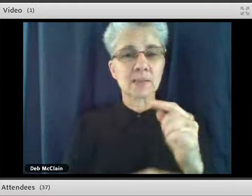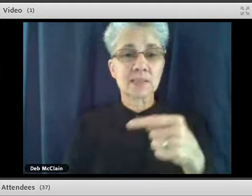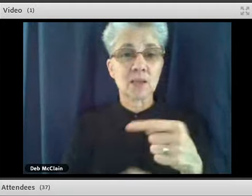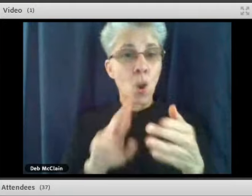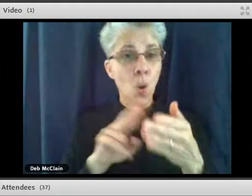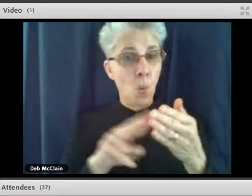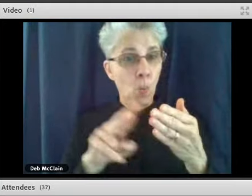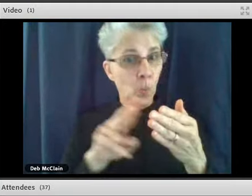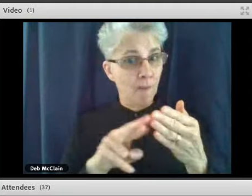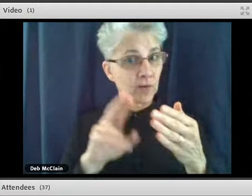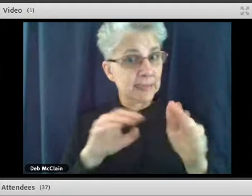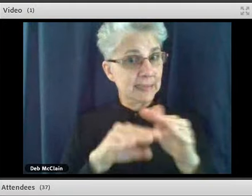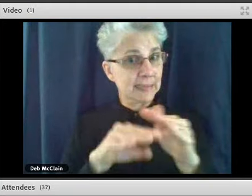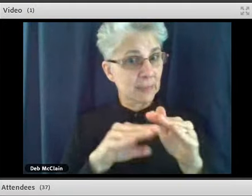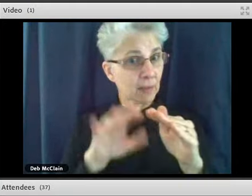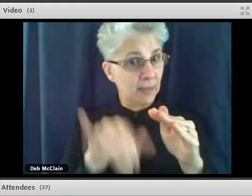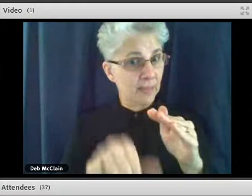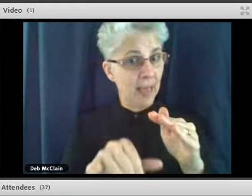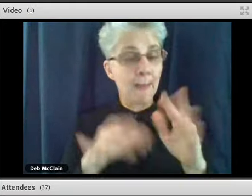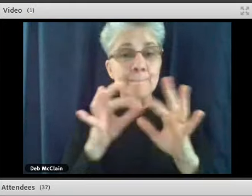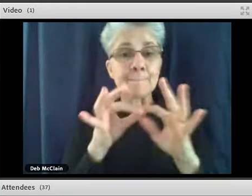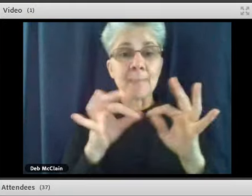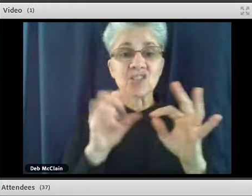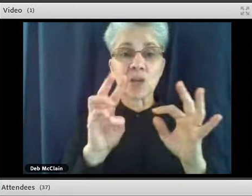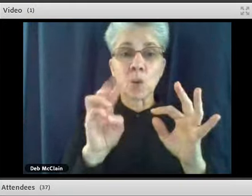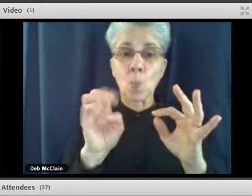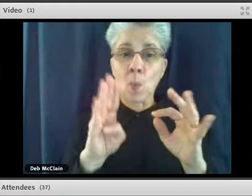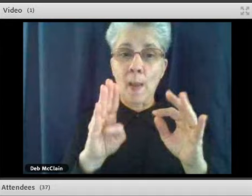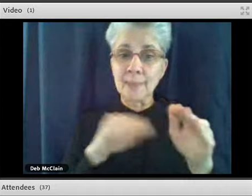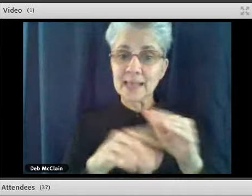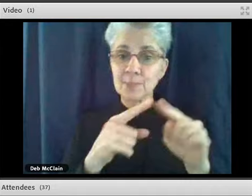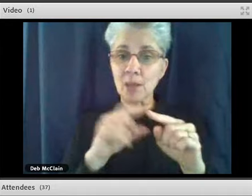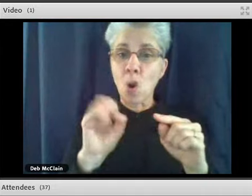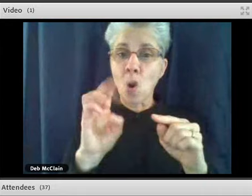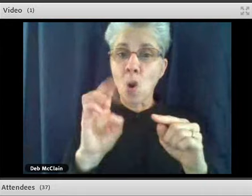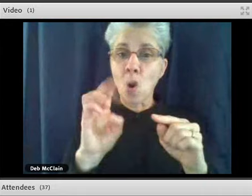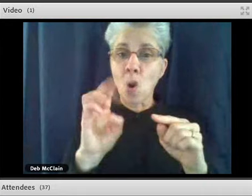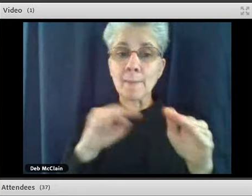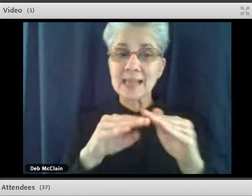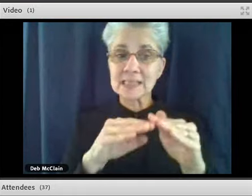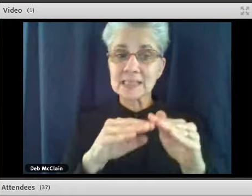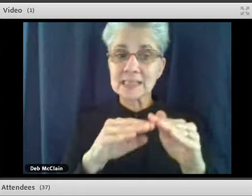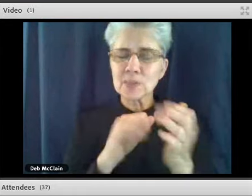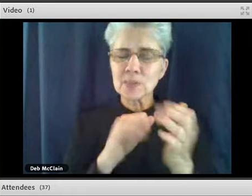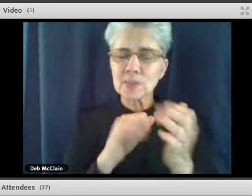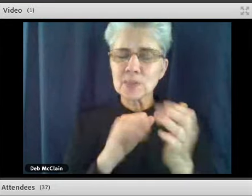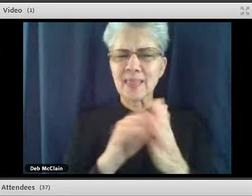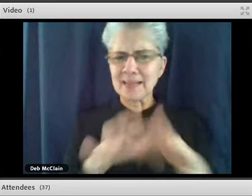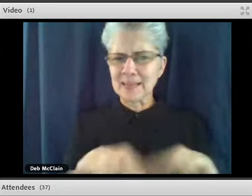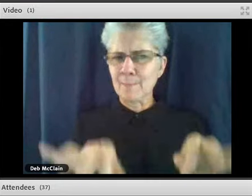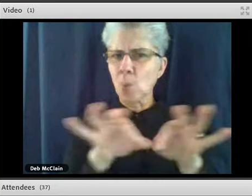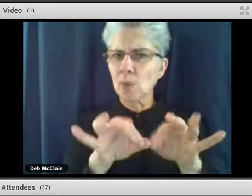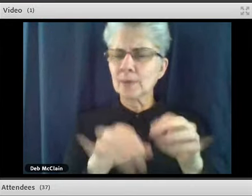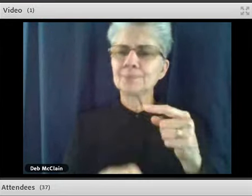collection development policy. Does it reference accessibility? Does it mention Web accessibility, or Web accessible resources?